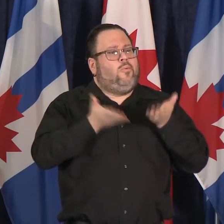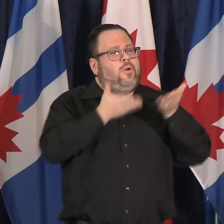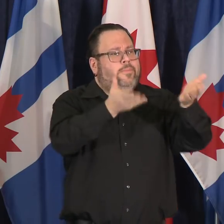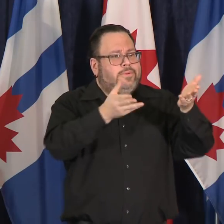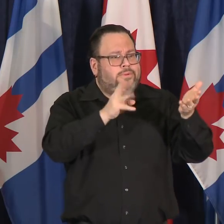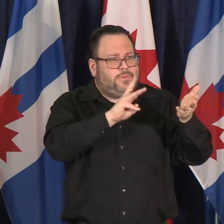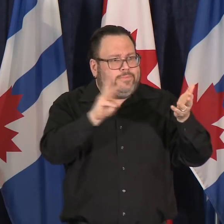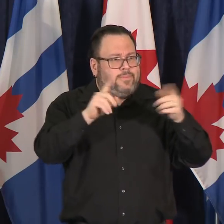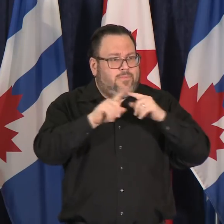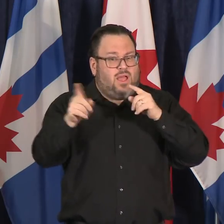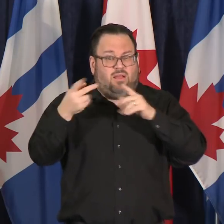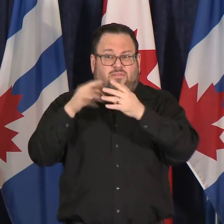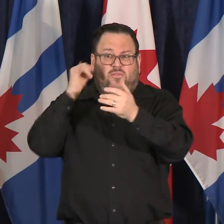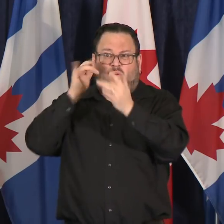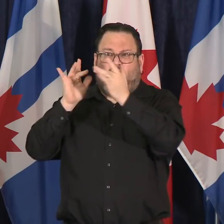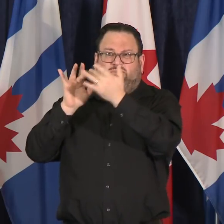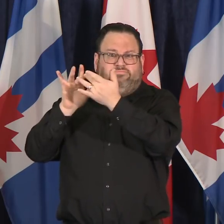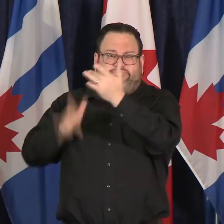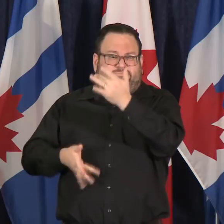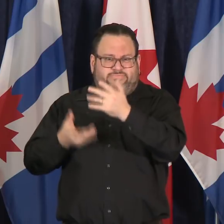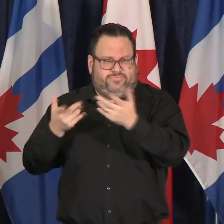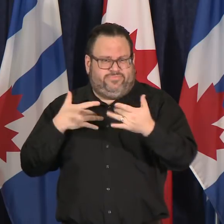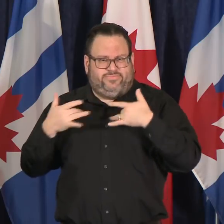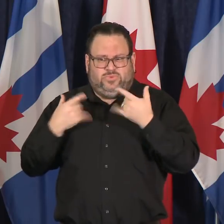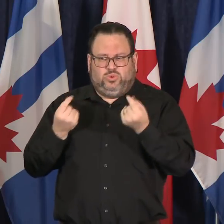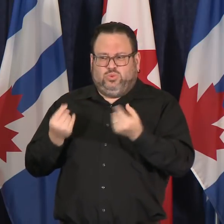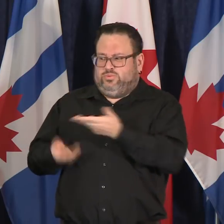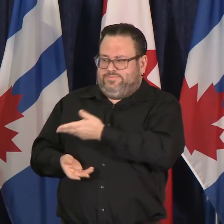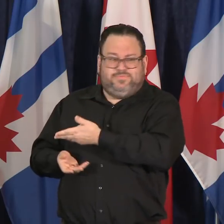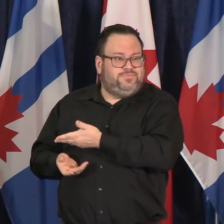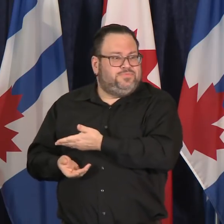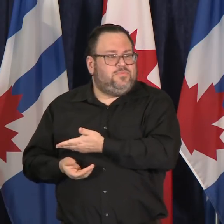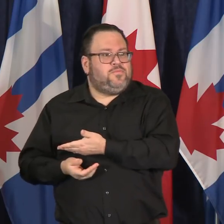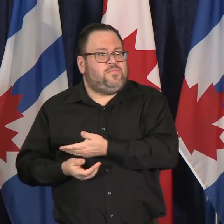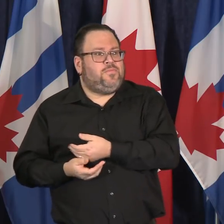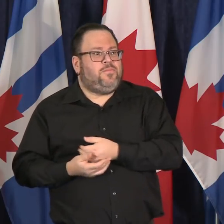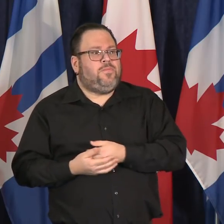speak specifically to that I can confirm as chief peg indicated that we have had